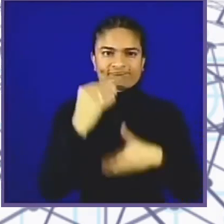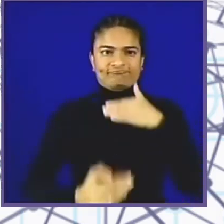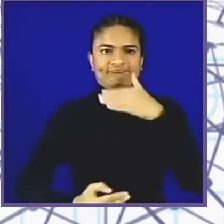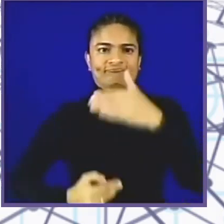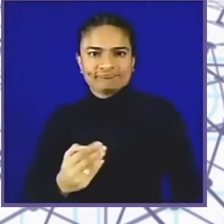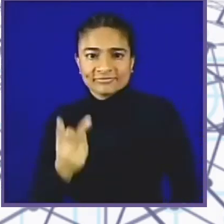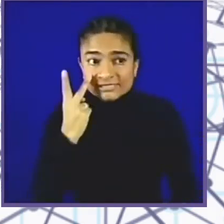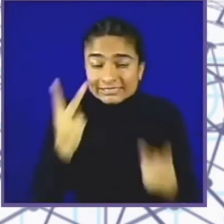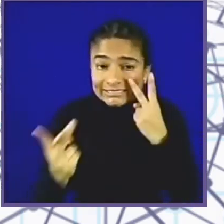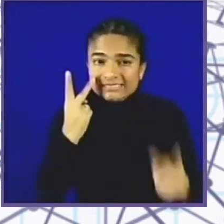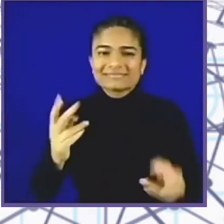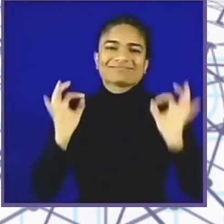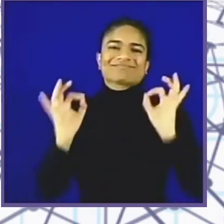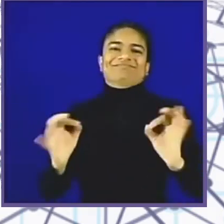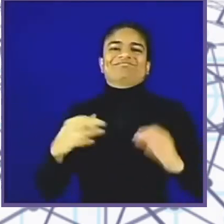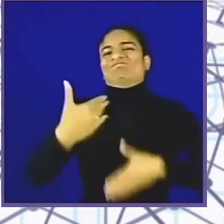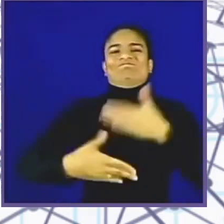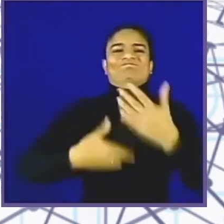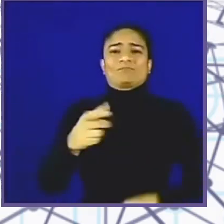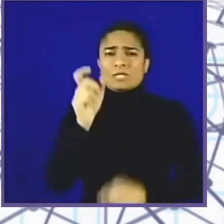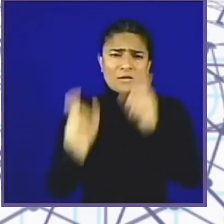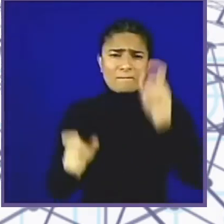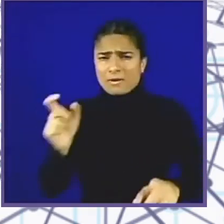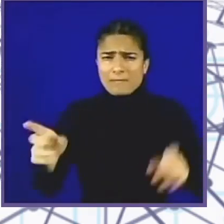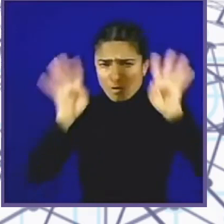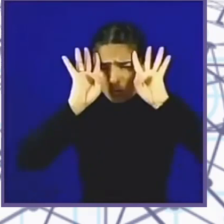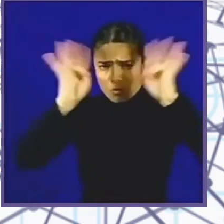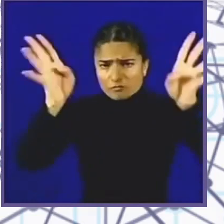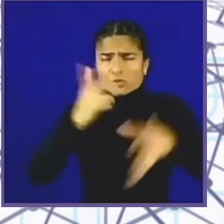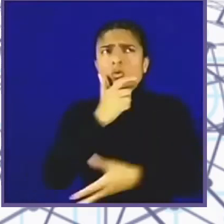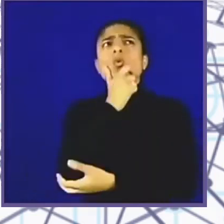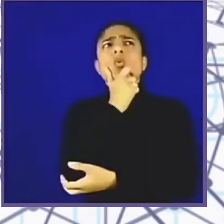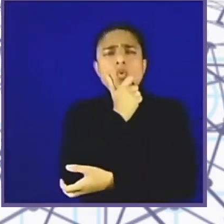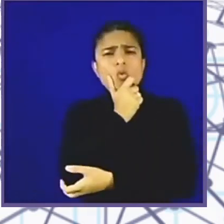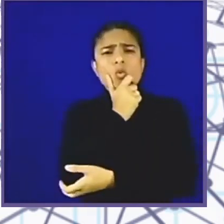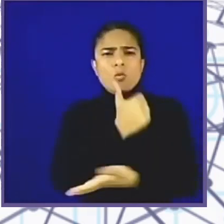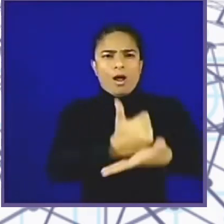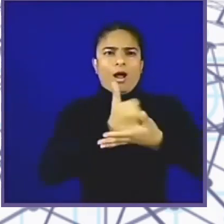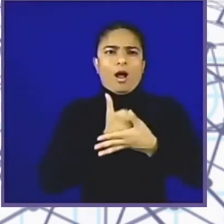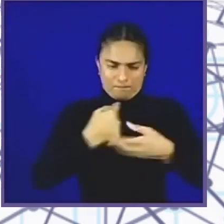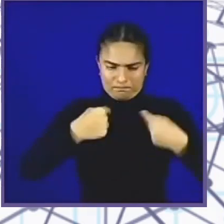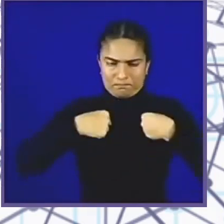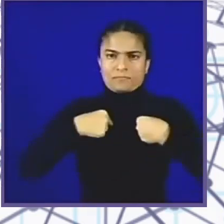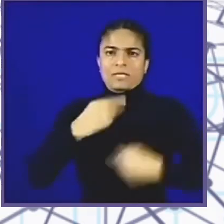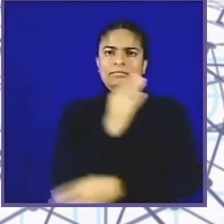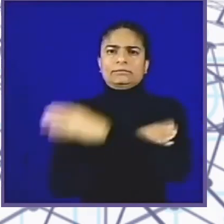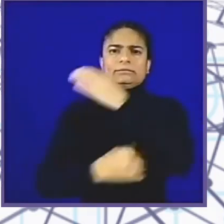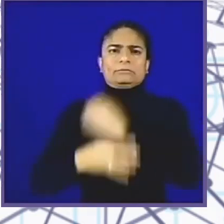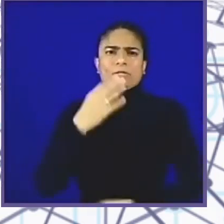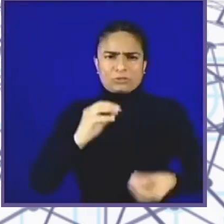of the challenges that continue to make it difficult for persons with disabilities to